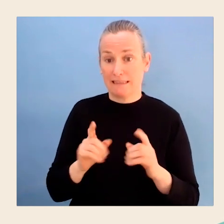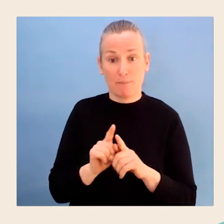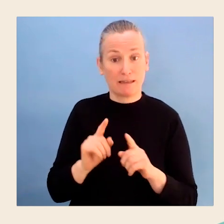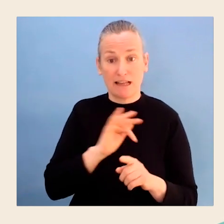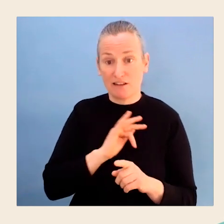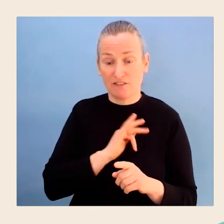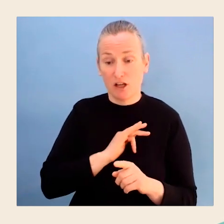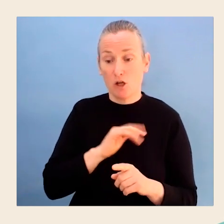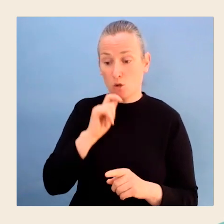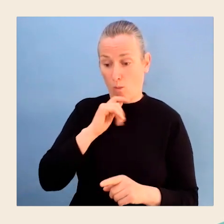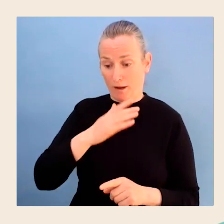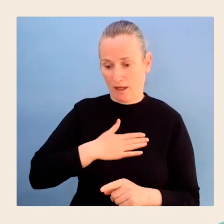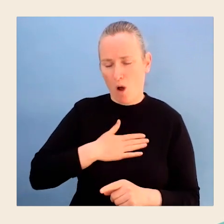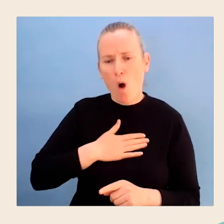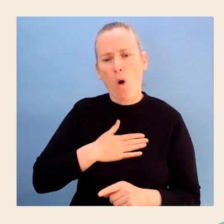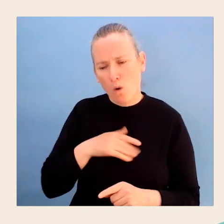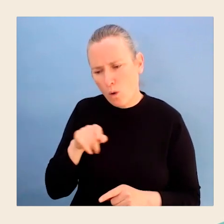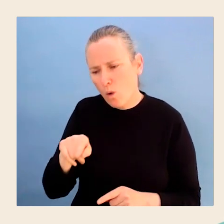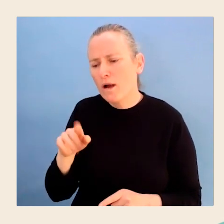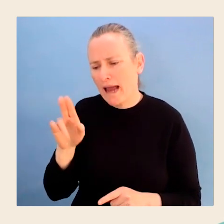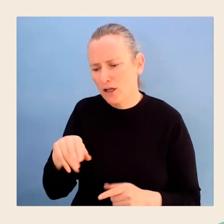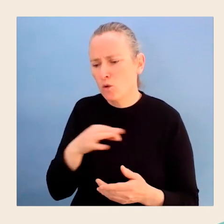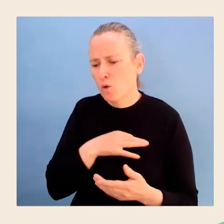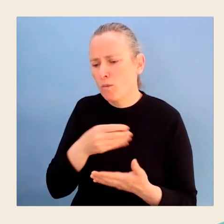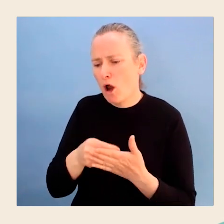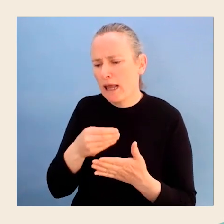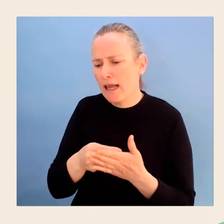we've been told that we can make good money doing pantomime.